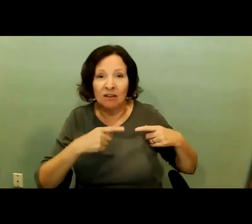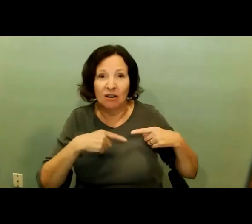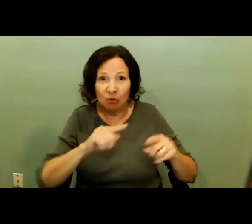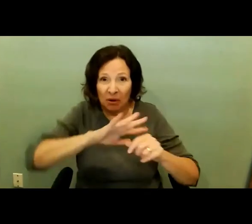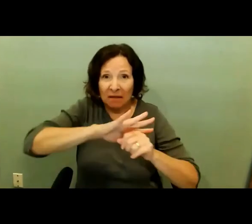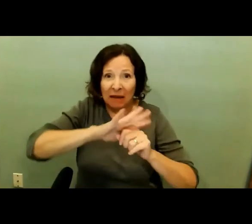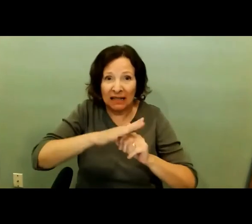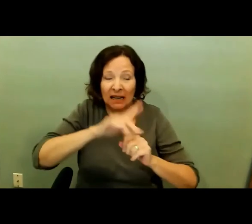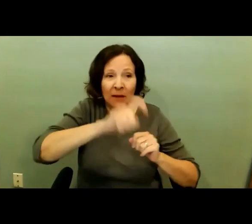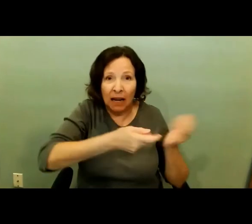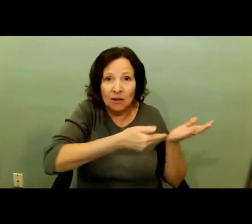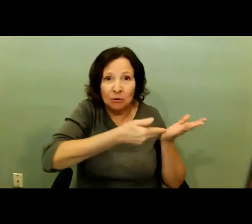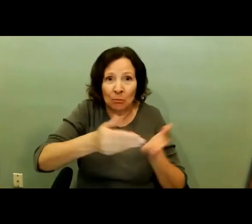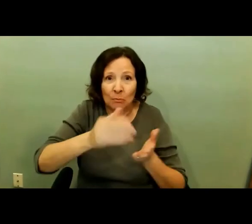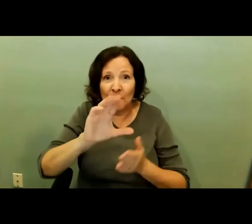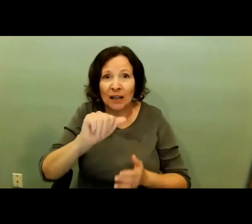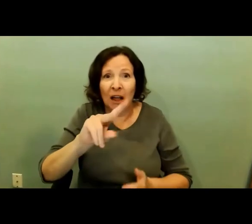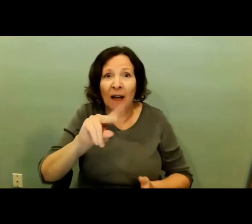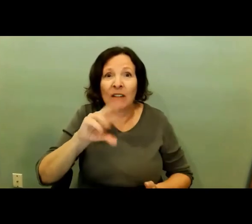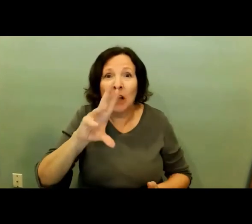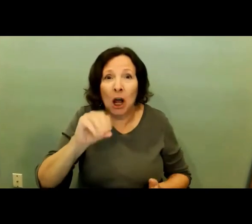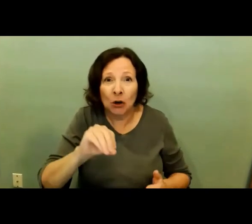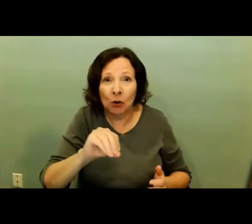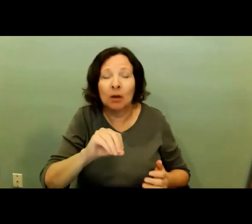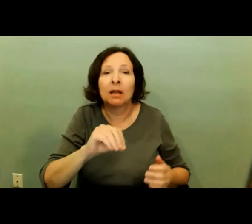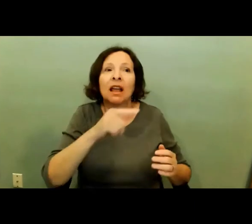Every time I prepare an avocado I think of her family now.